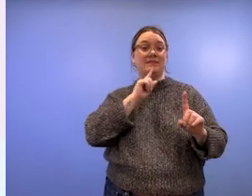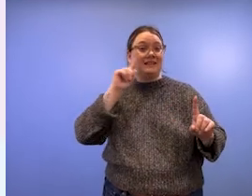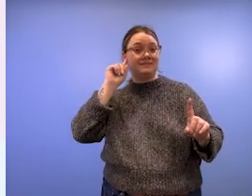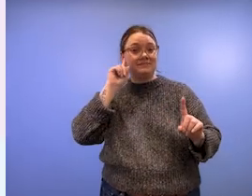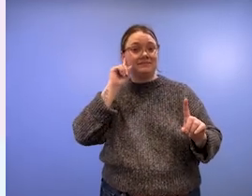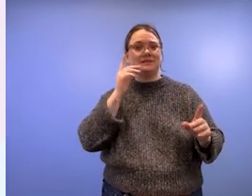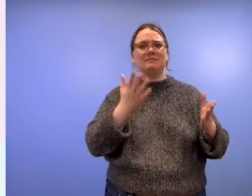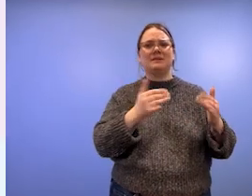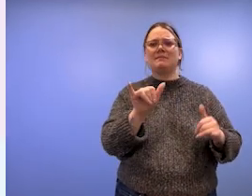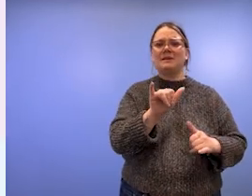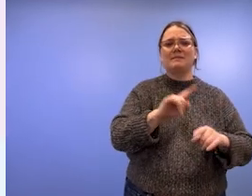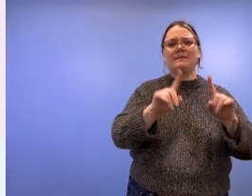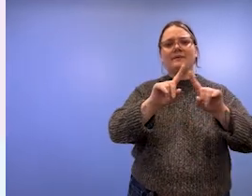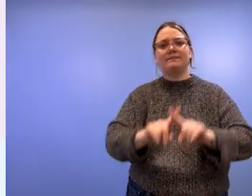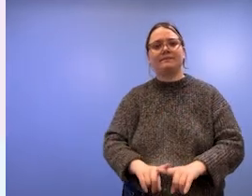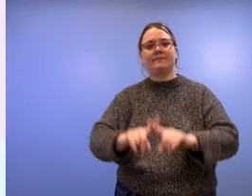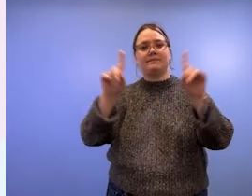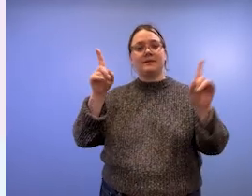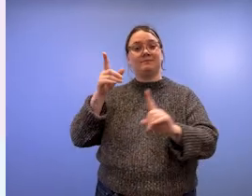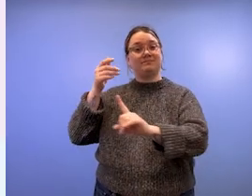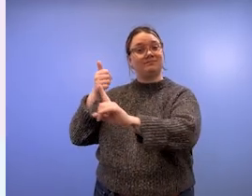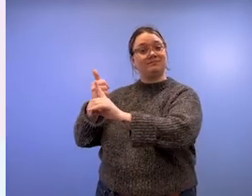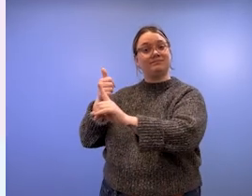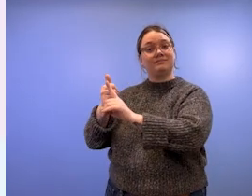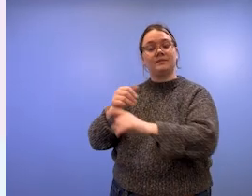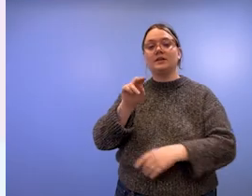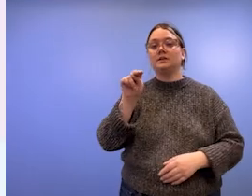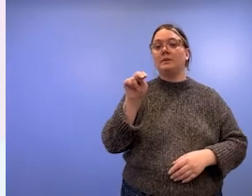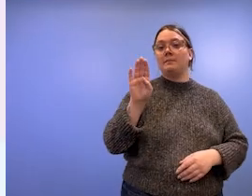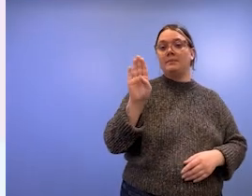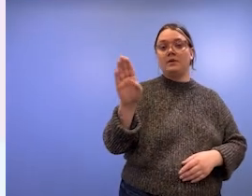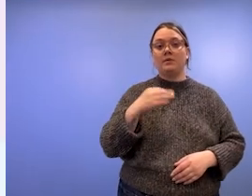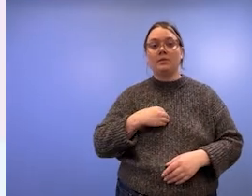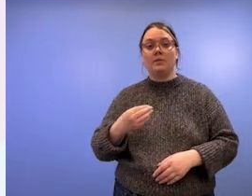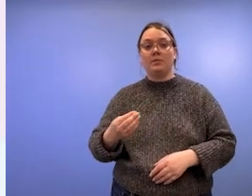but also different than those experienced by someone who identifies as non-binary, white,